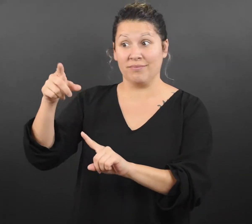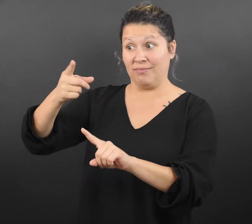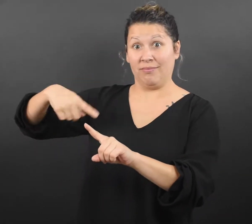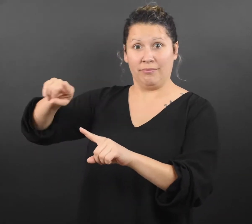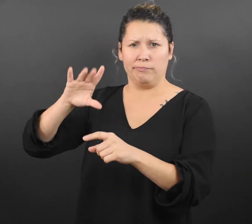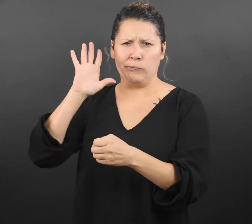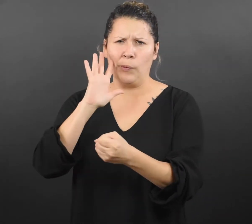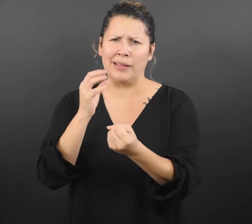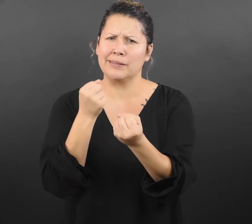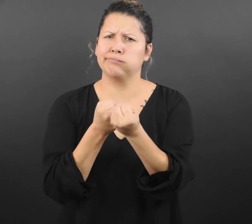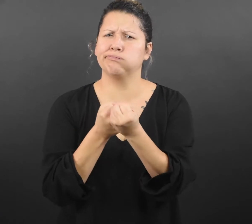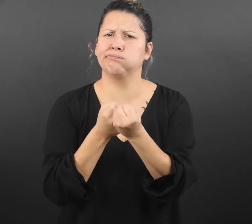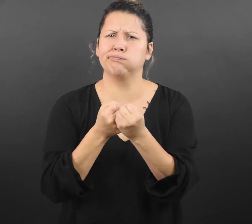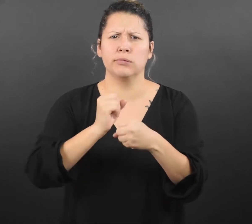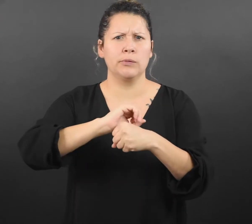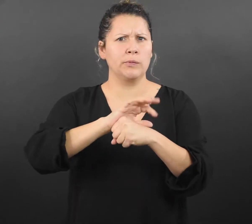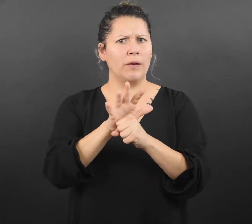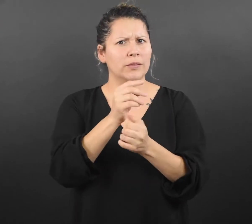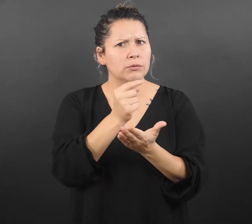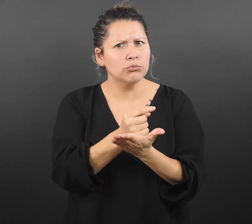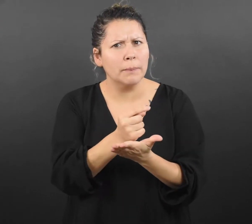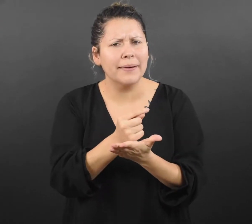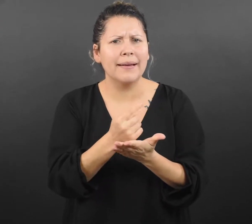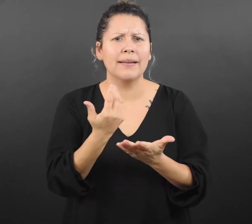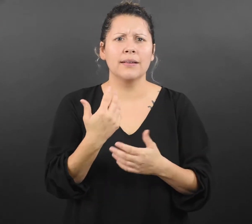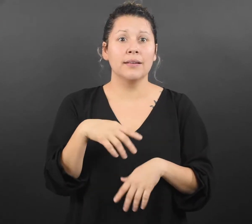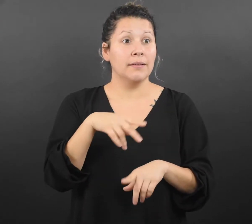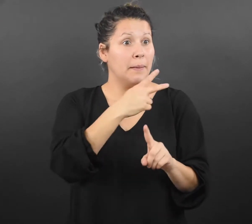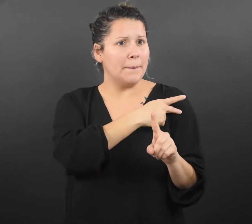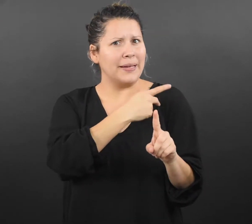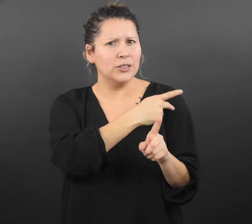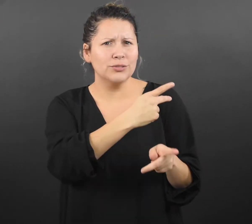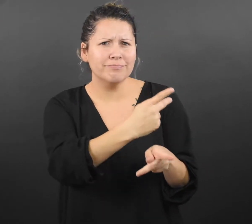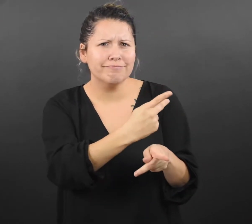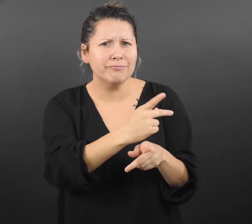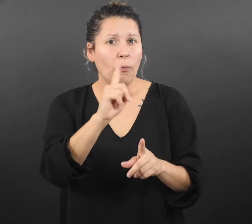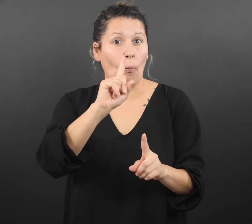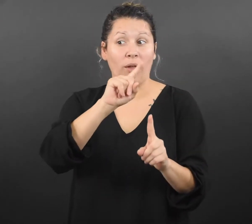and patient care at M Health Fairview Southdale Hospital in Edina.